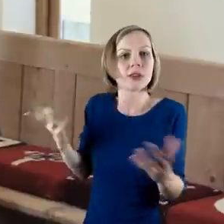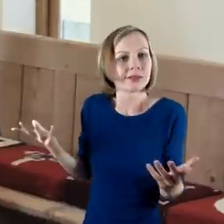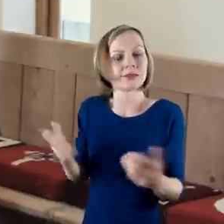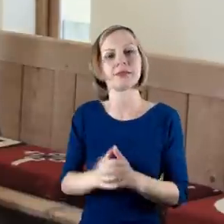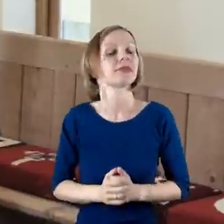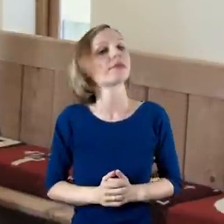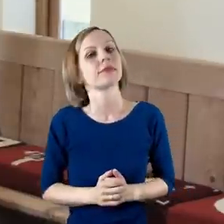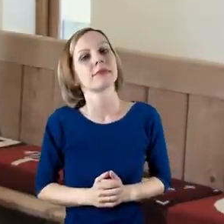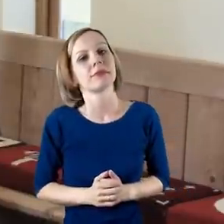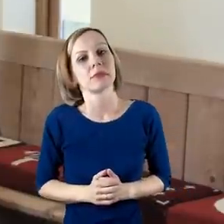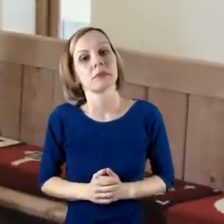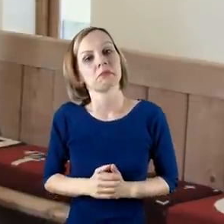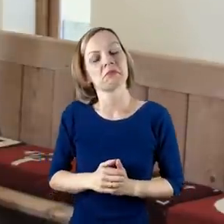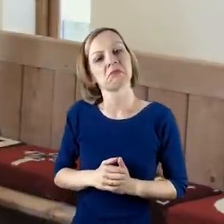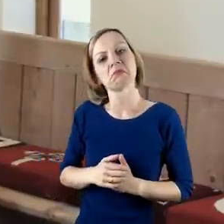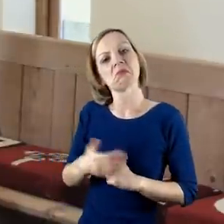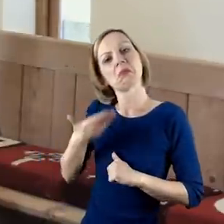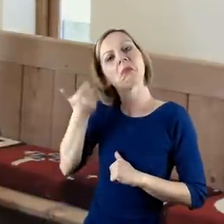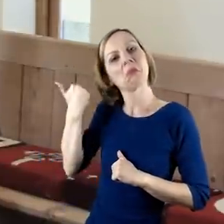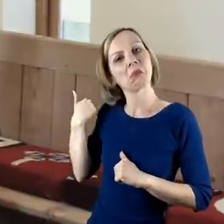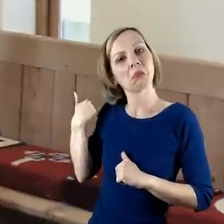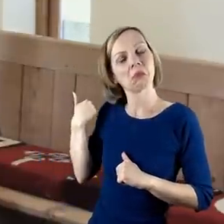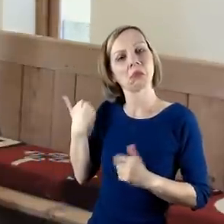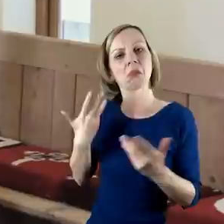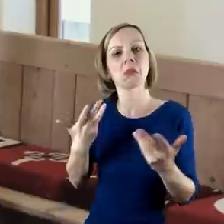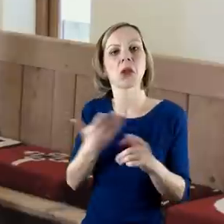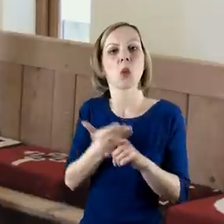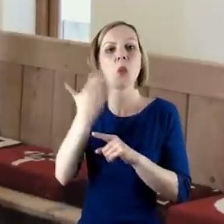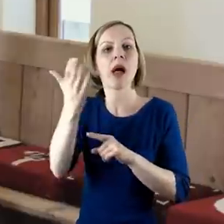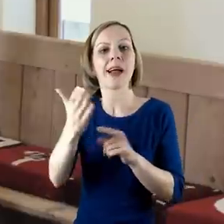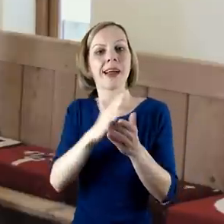A number of years ago, I went trekking in the Himalayas, where I first came